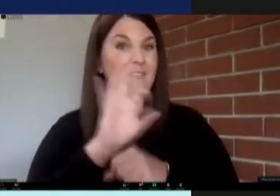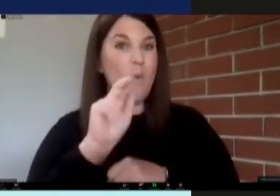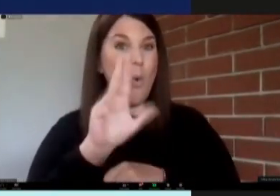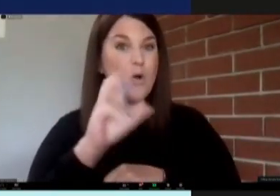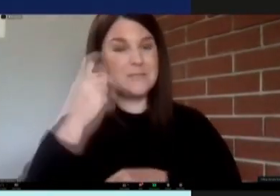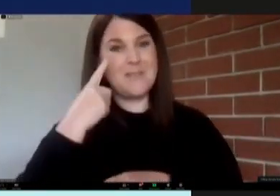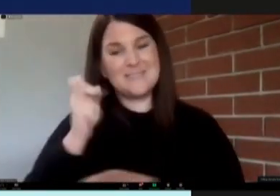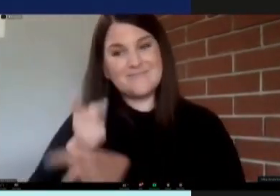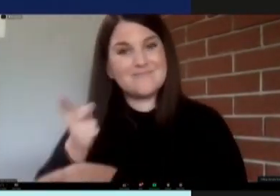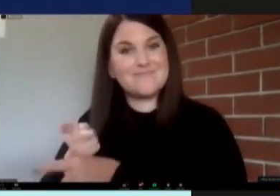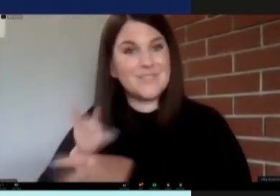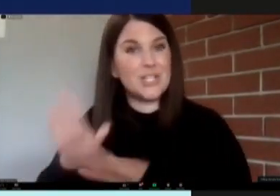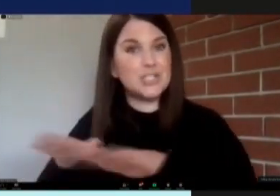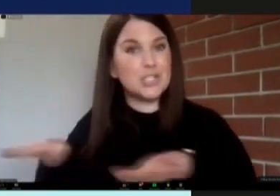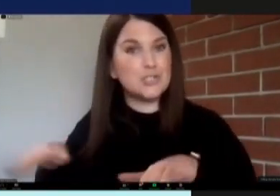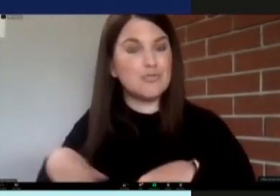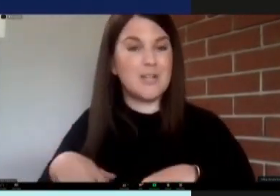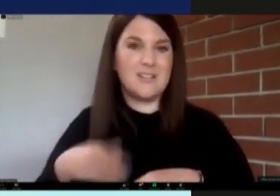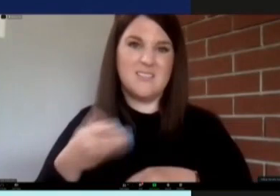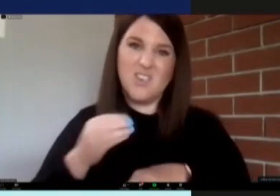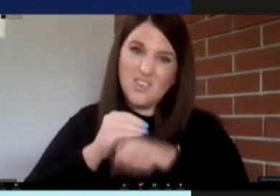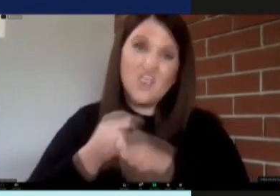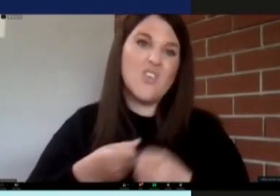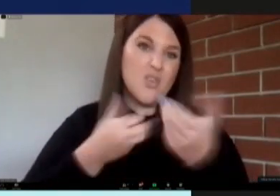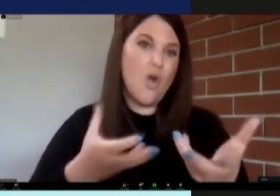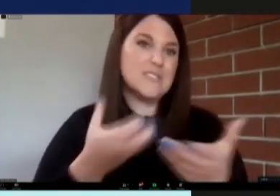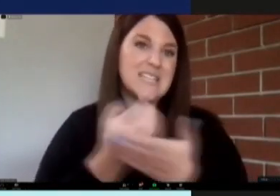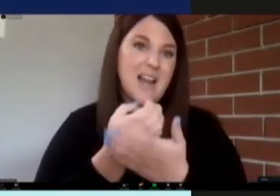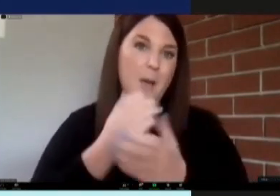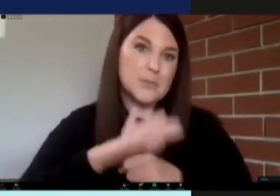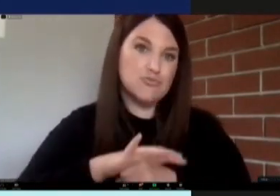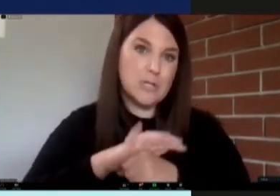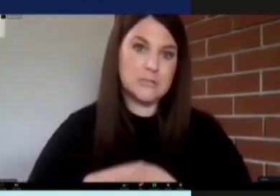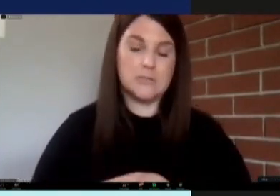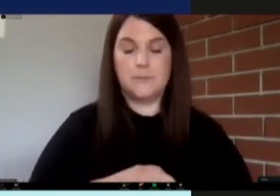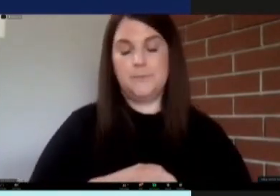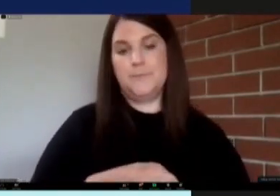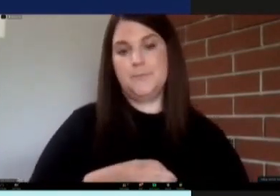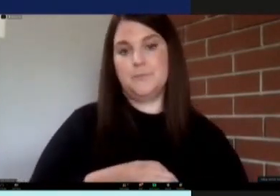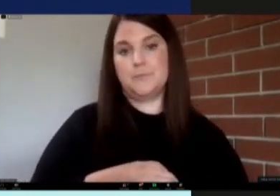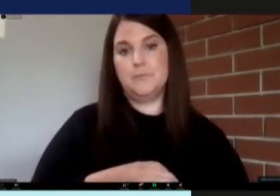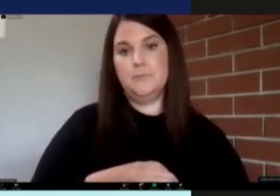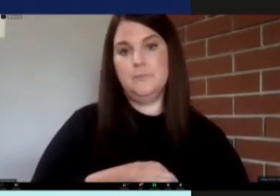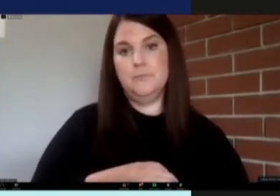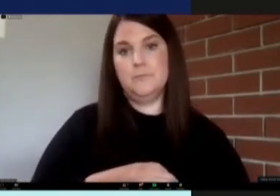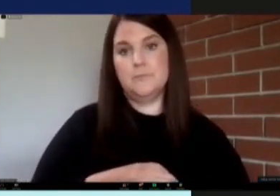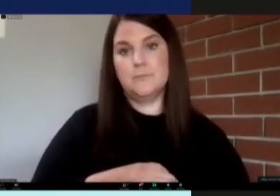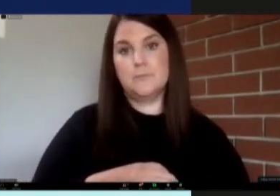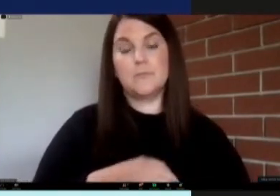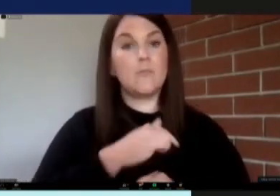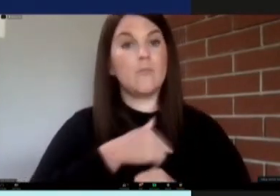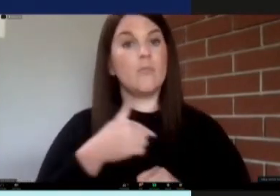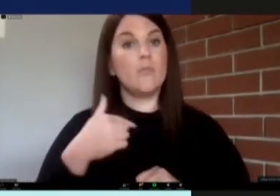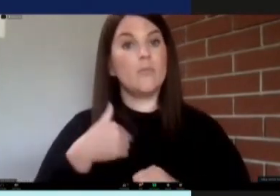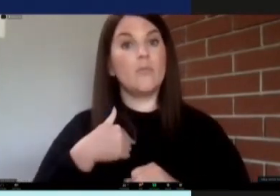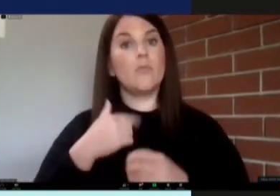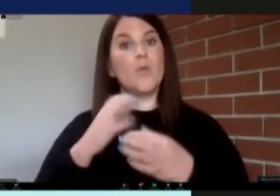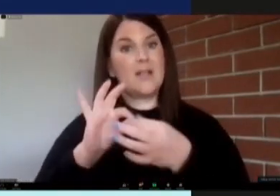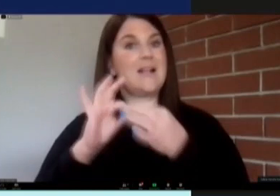fueling economic stressors for many. Yet, connecting with behavioral healthcare has been made all the more challenging for